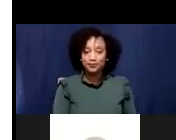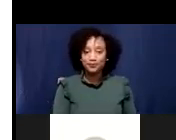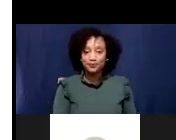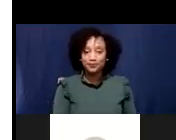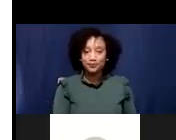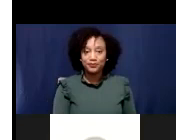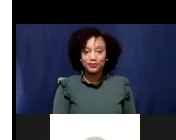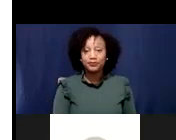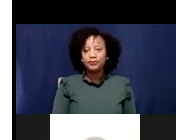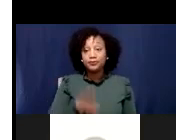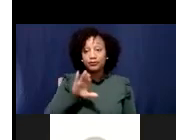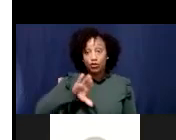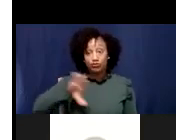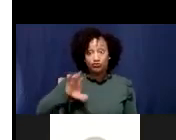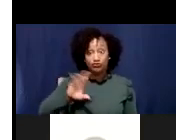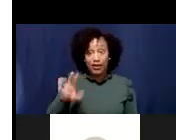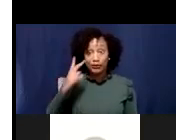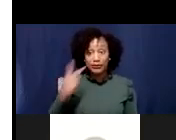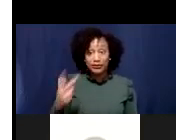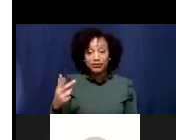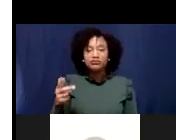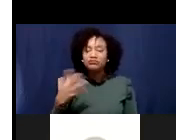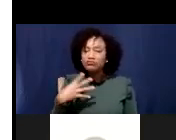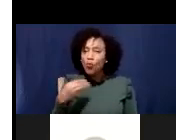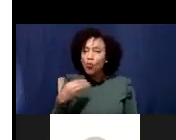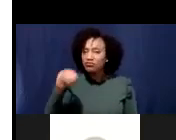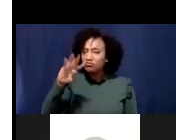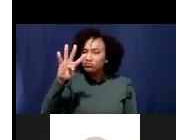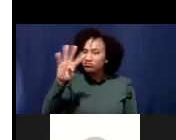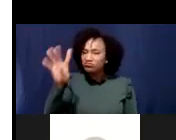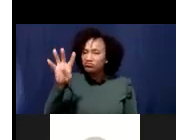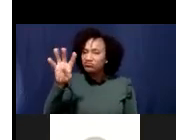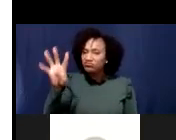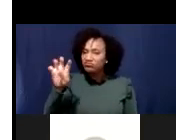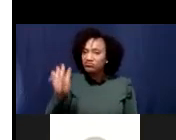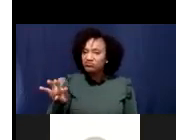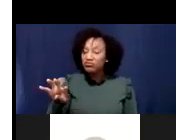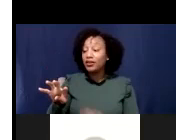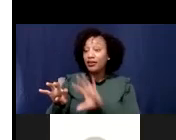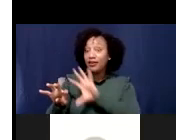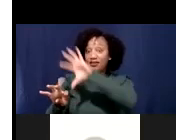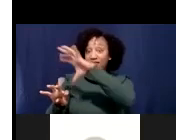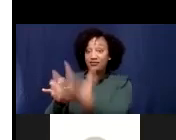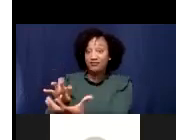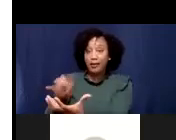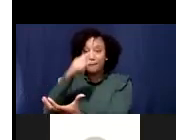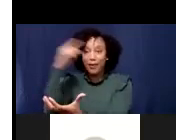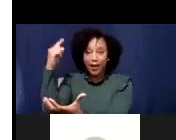On the right of this slide, there is a white question mark in a black circle which means it's time for our first Q&A.